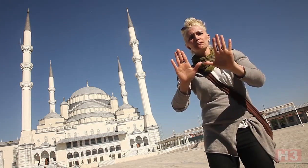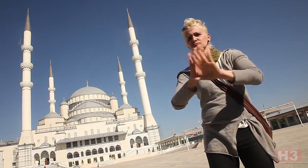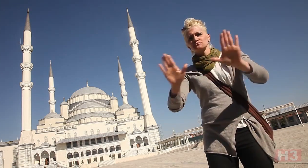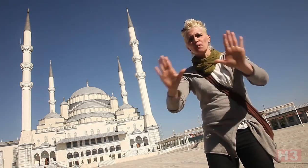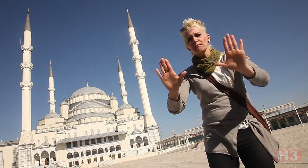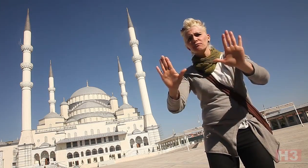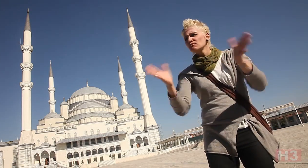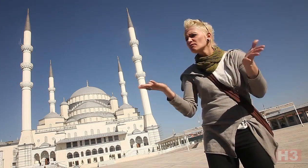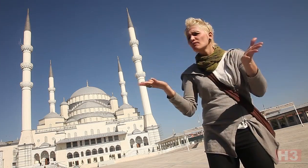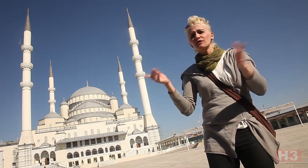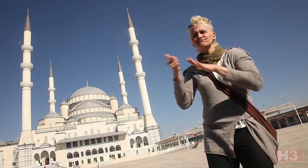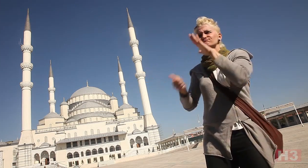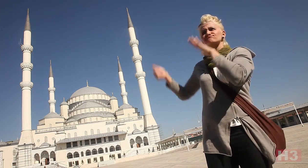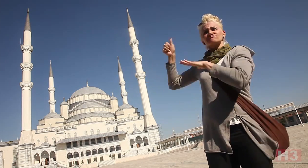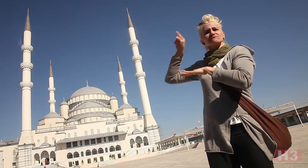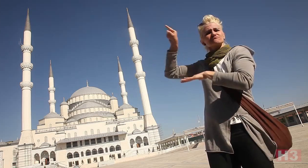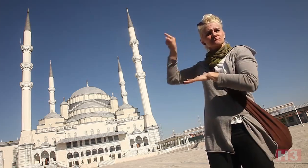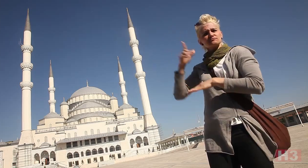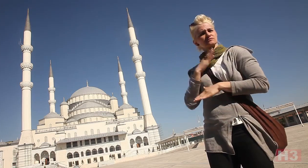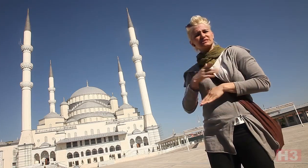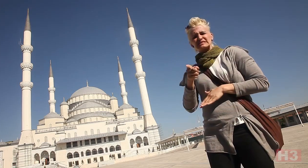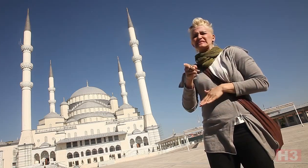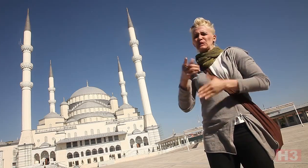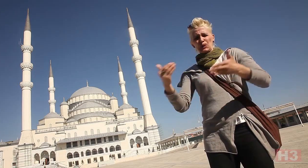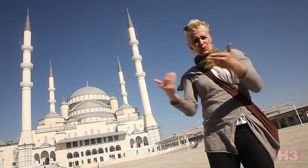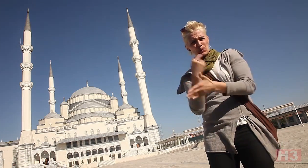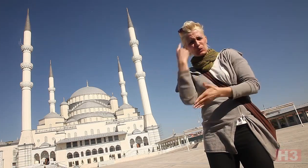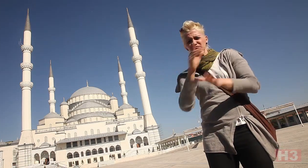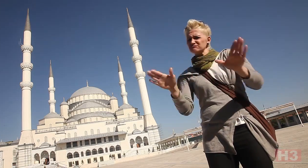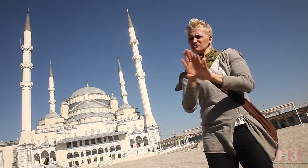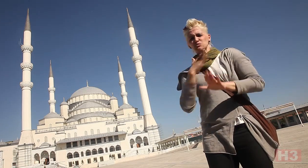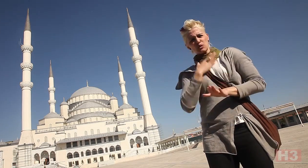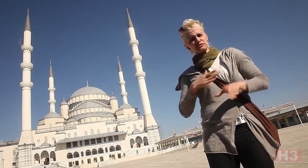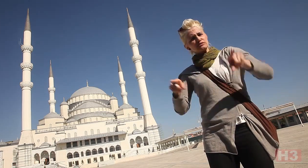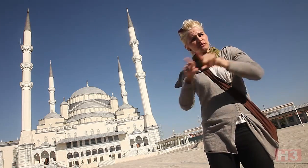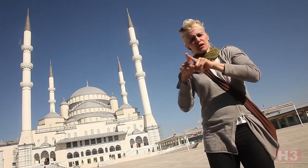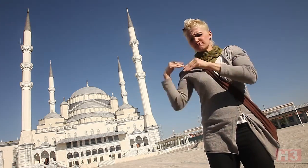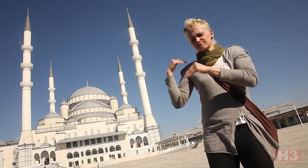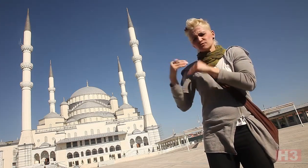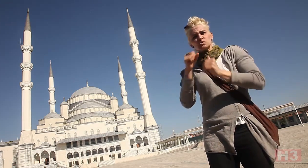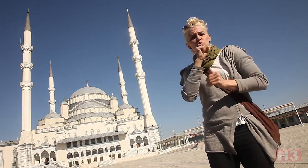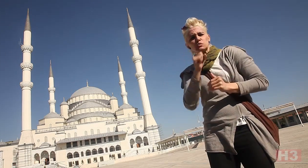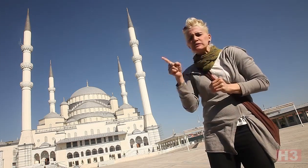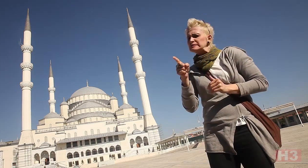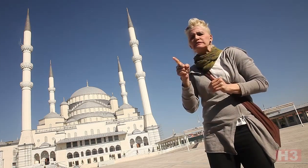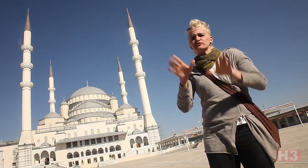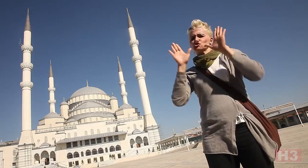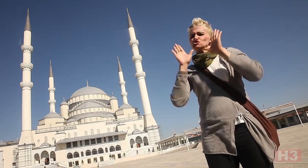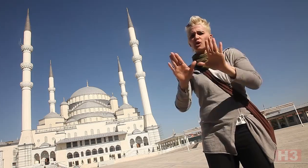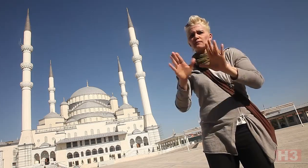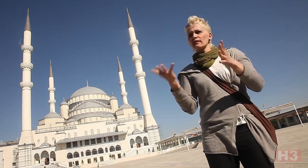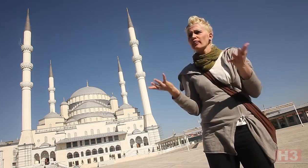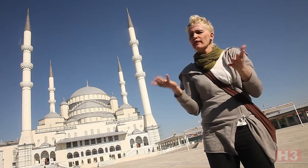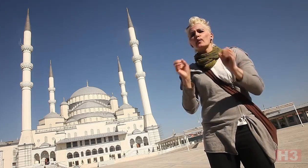due to superior decisions by conservatives who thought it was best to keep traditional structures.